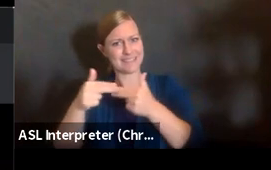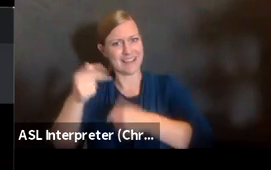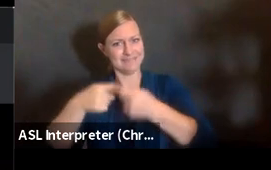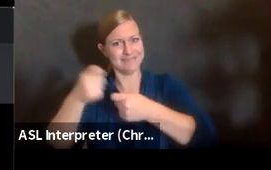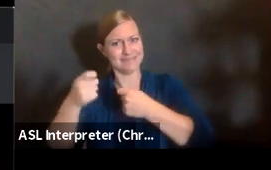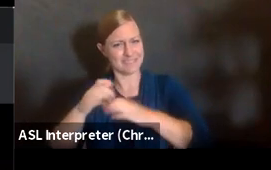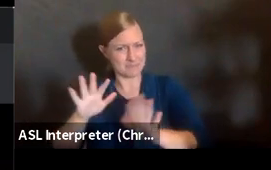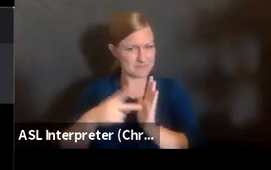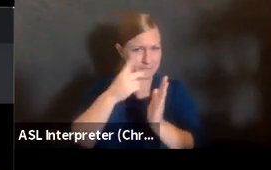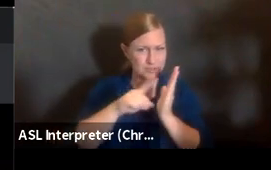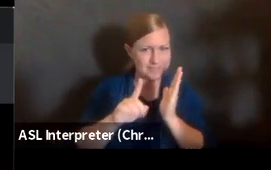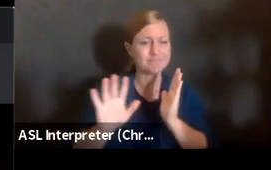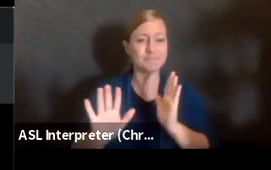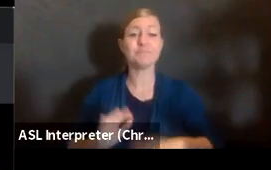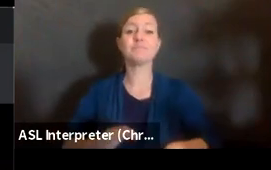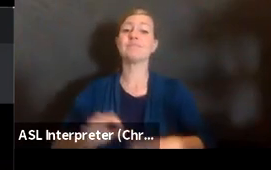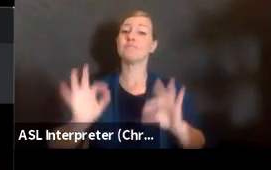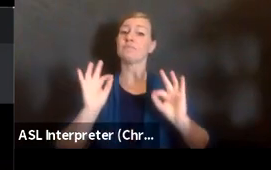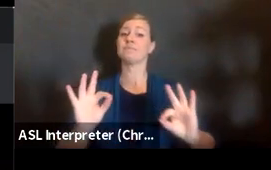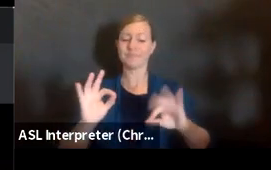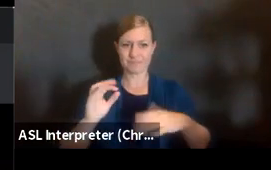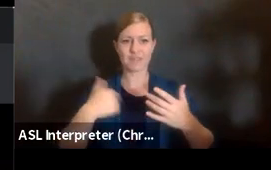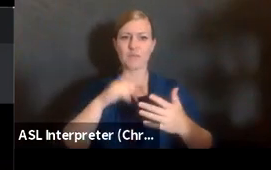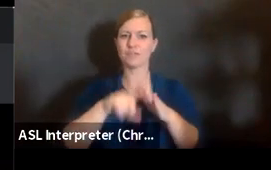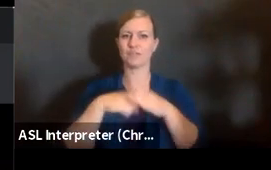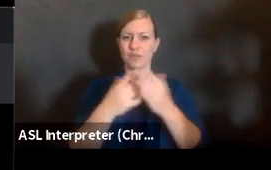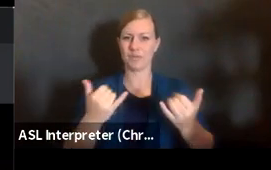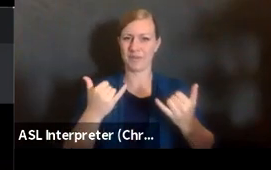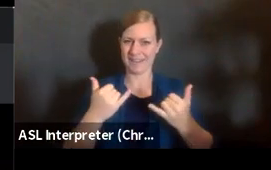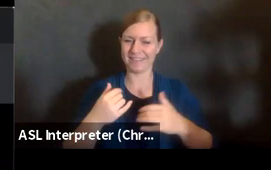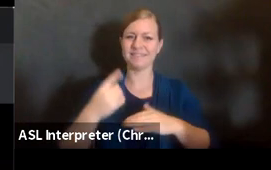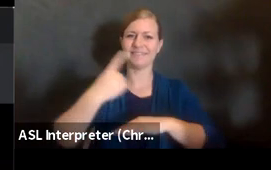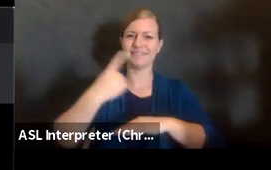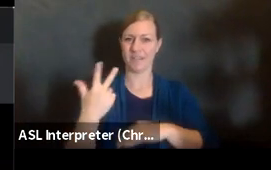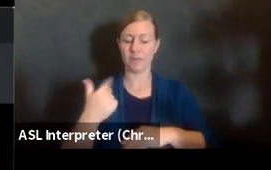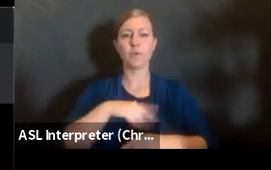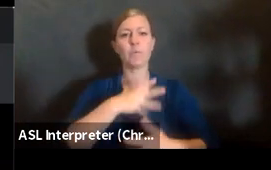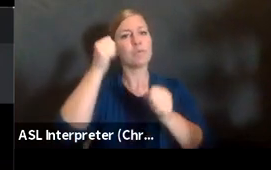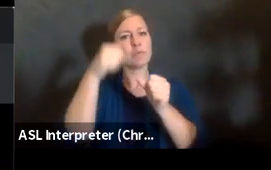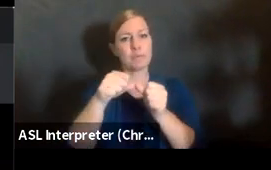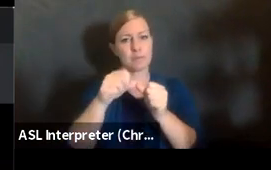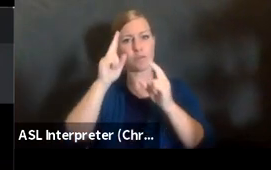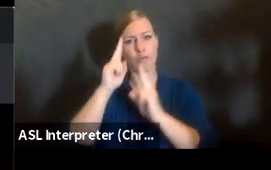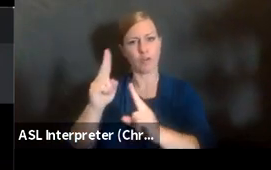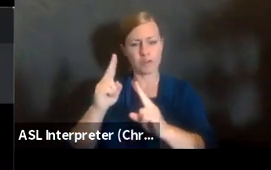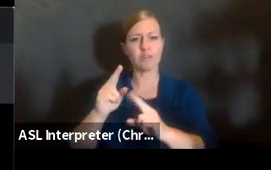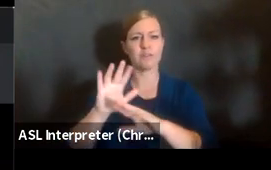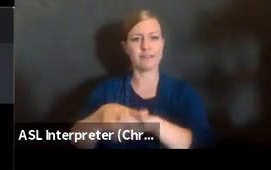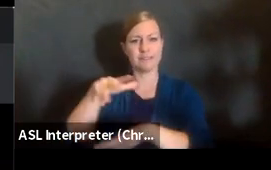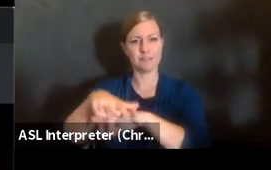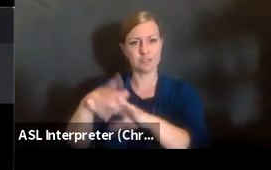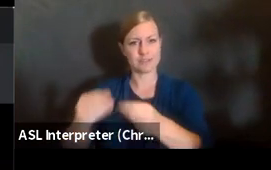Jeff Crawford: No worries. Yeah. So as we get started today for a day three, we want to remember that honoring indigenous indigenous land is one of the first principles